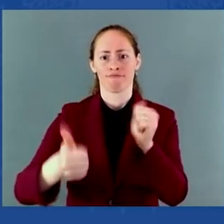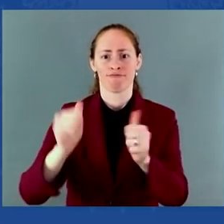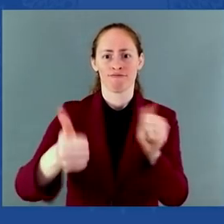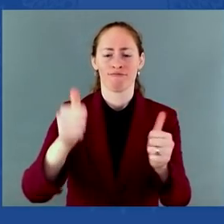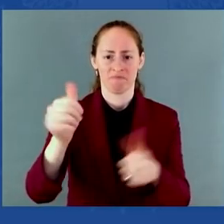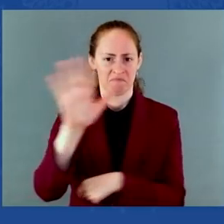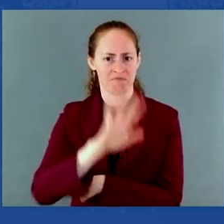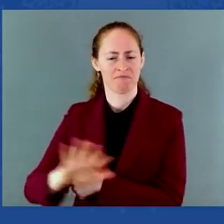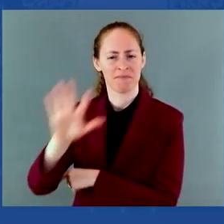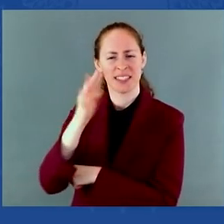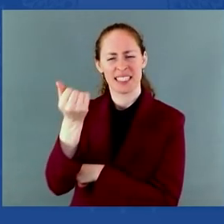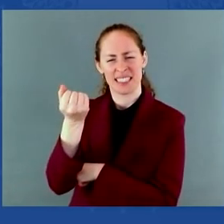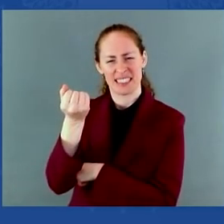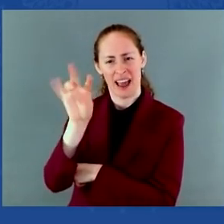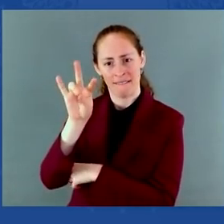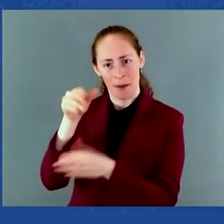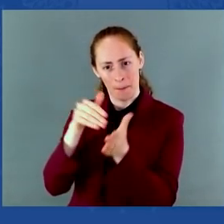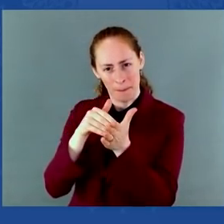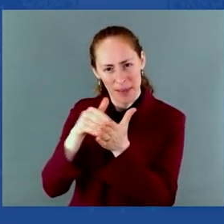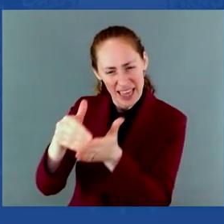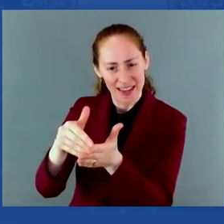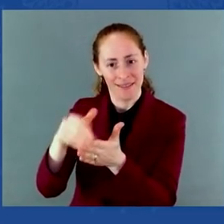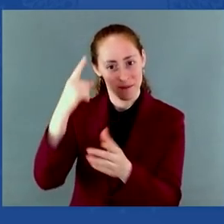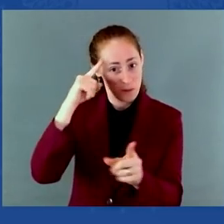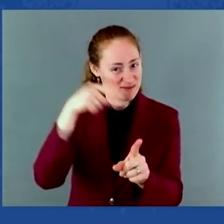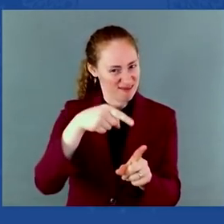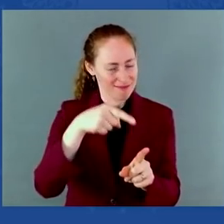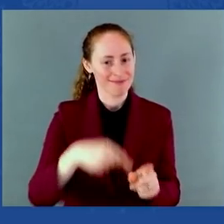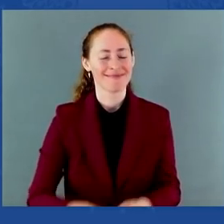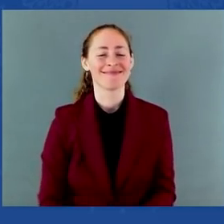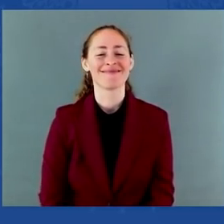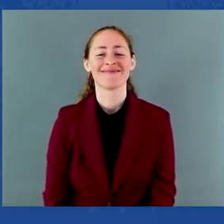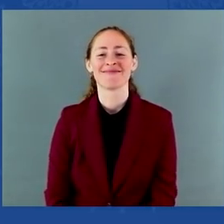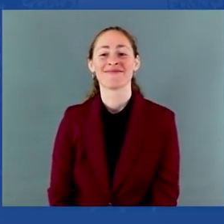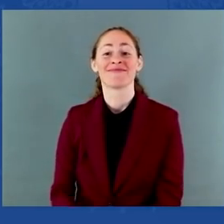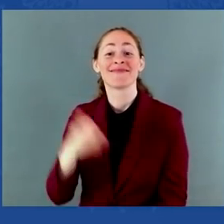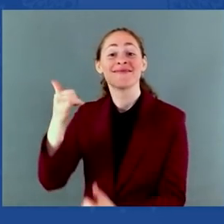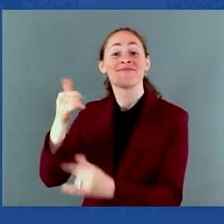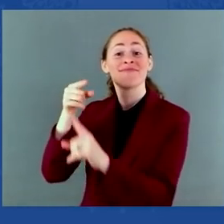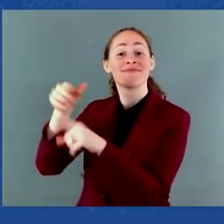we anticipate an additional $45.6 million, and for public transportation,